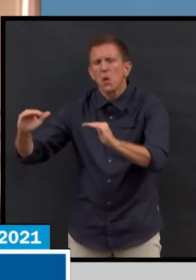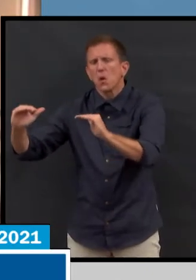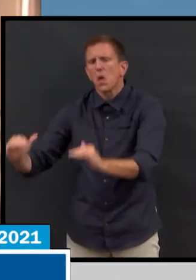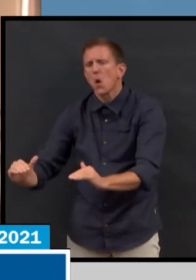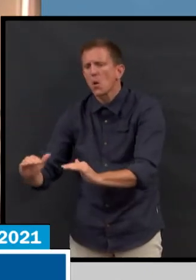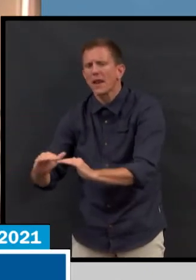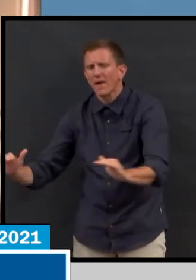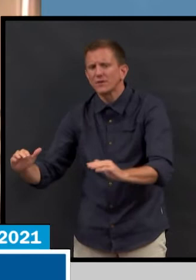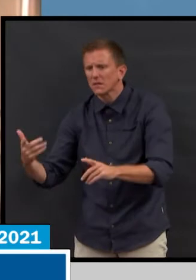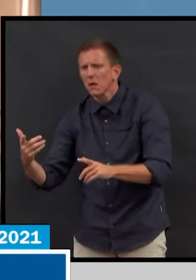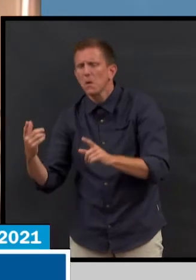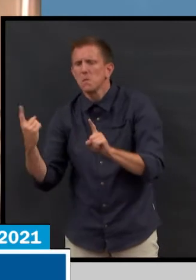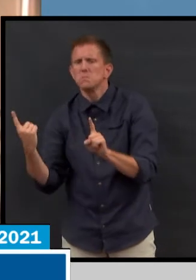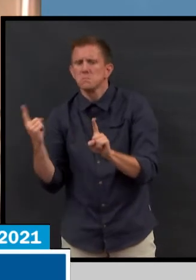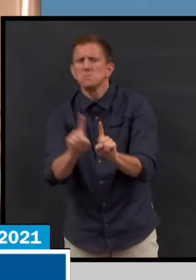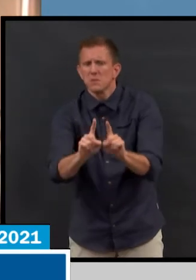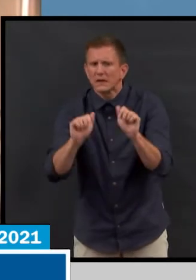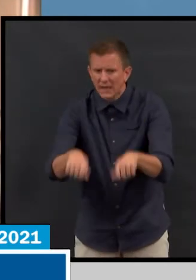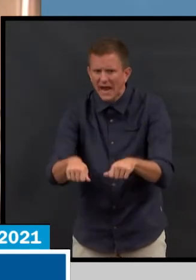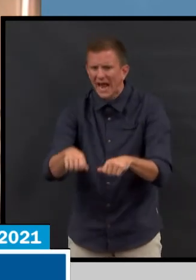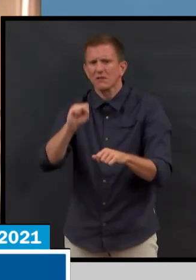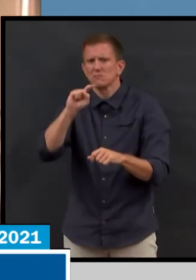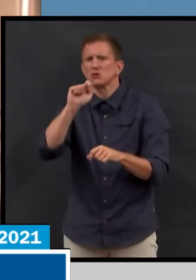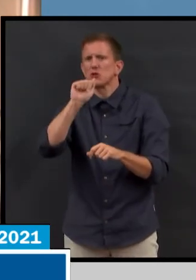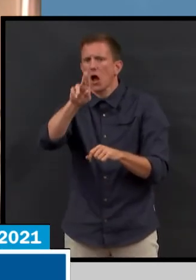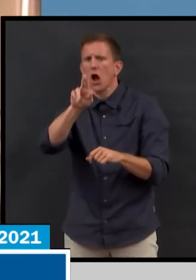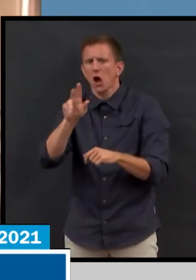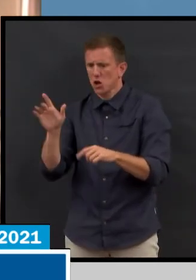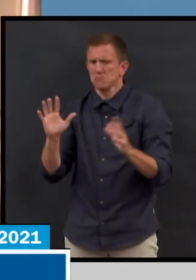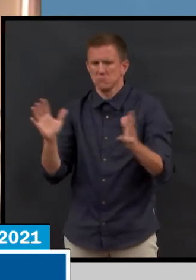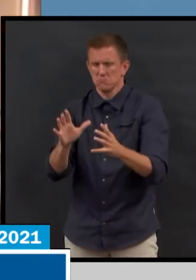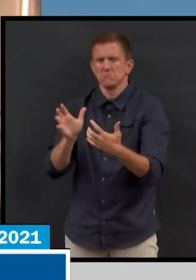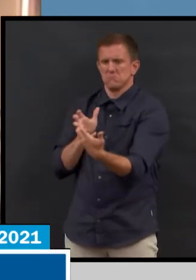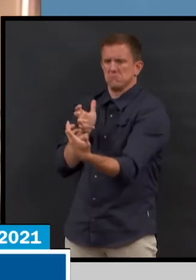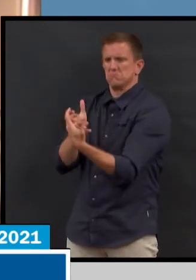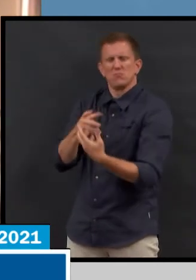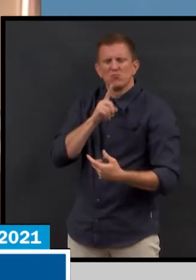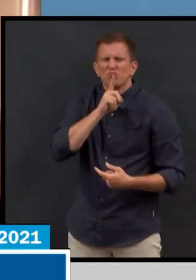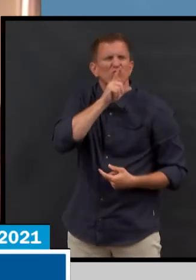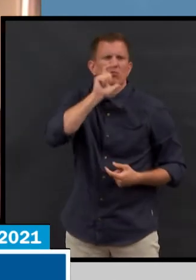appropriate star call there's no need for a police officer on the low level mental health crisis mid